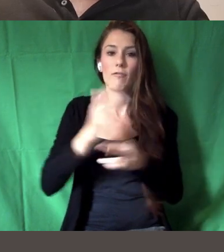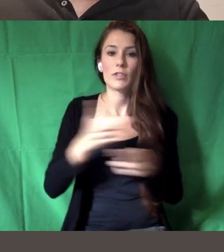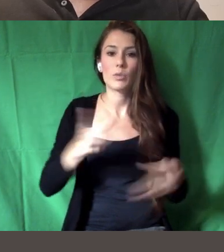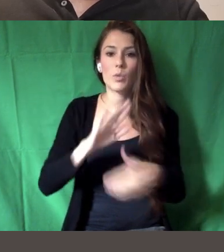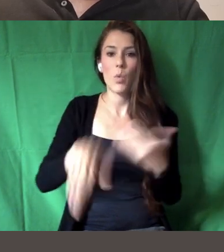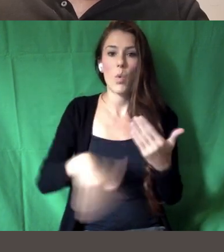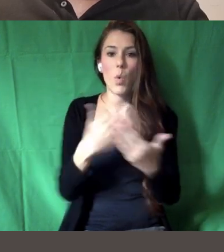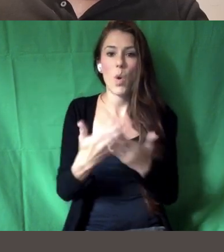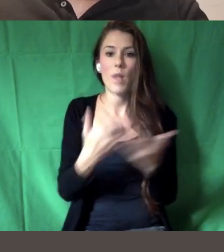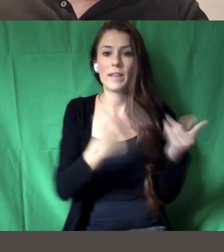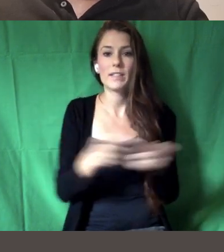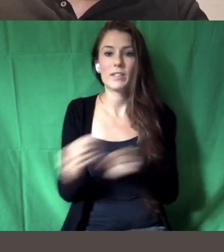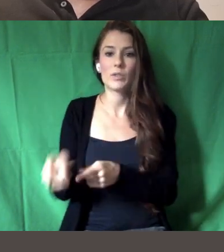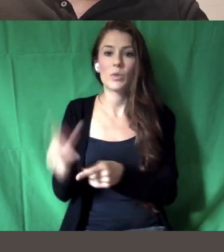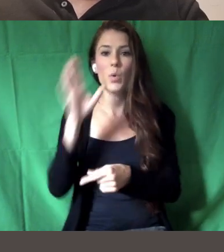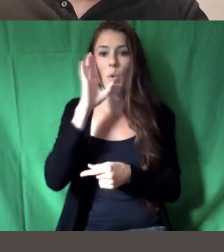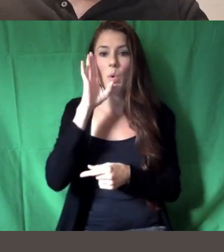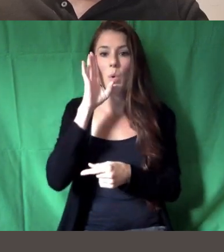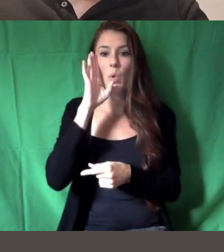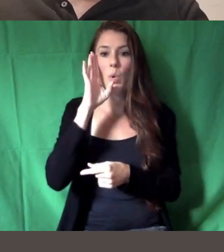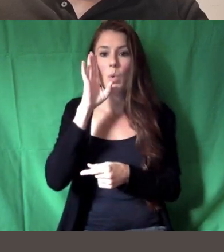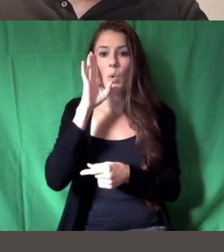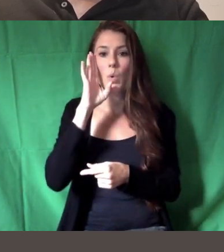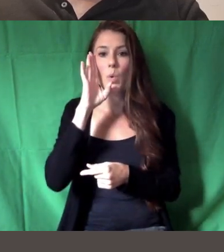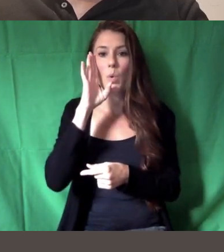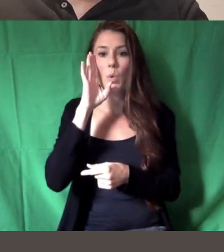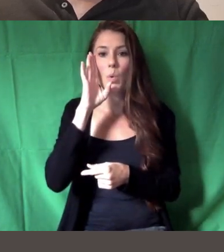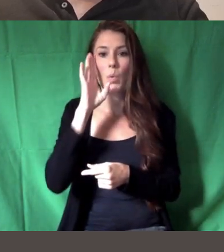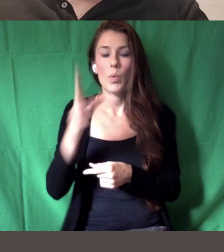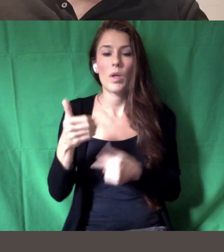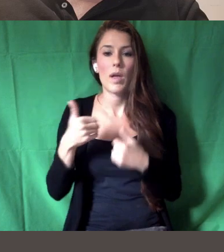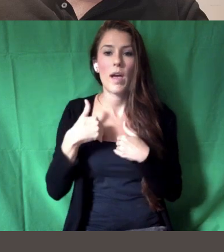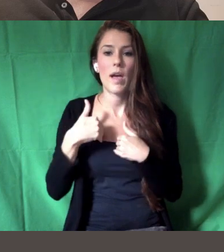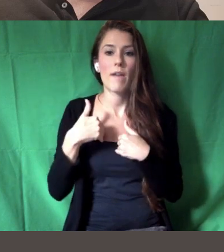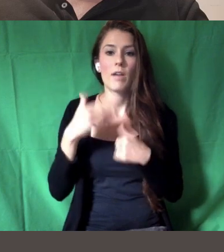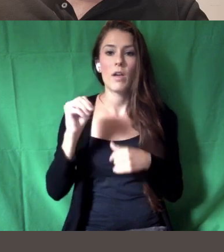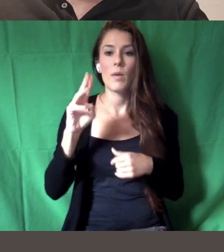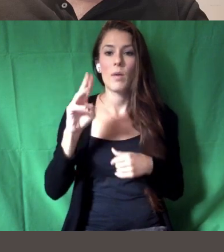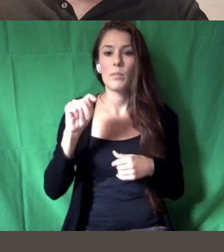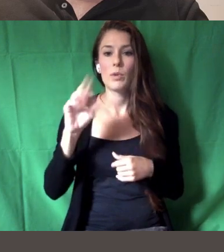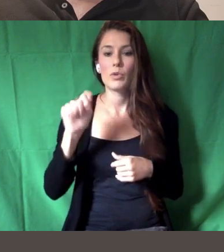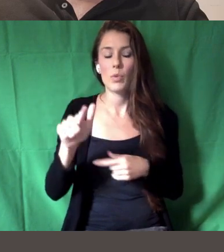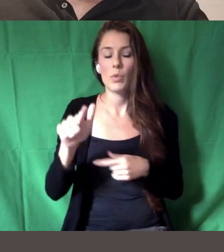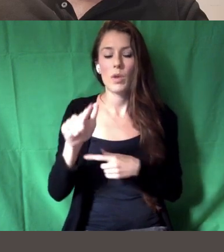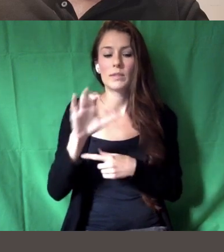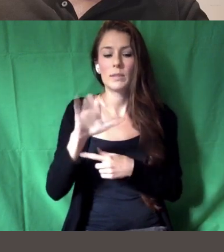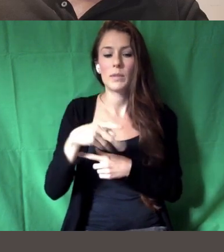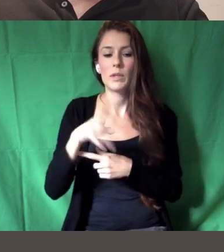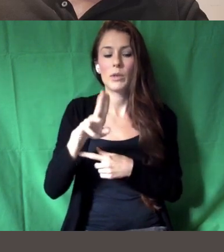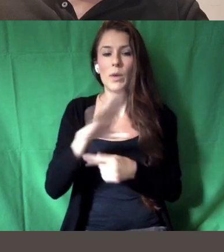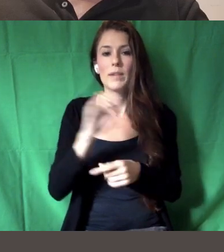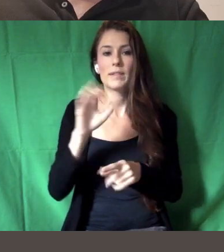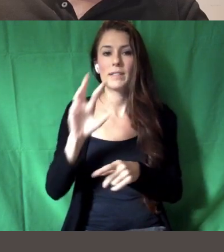all instances will be of size extra large for virtual CPUs and 16 gigabytes RAM.